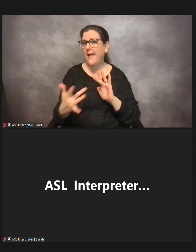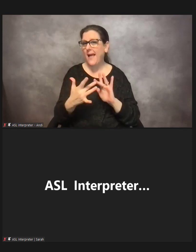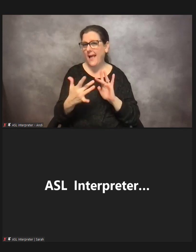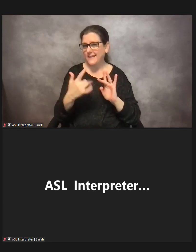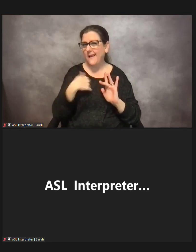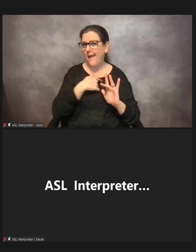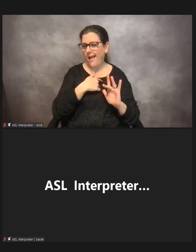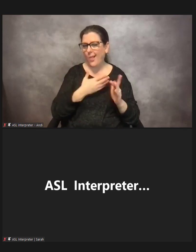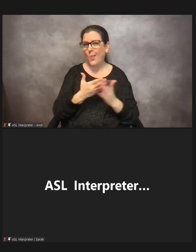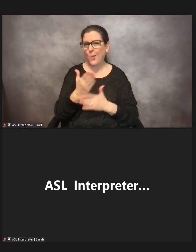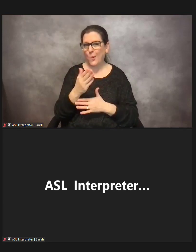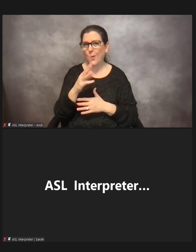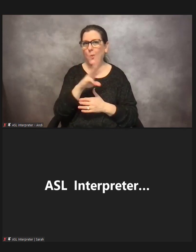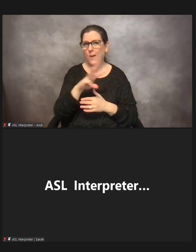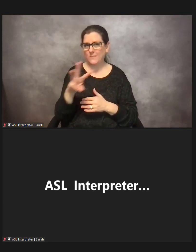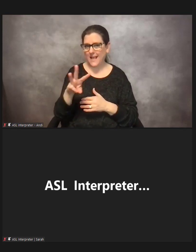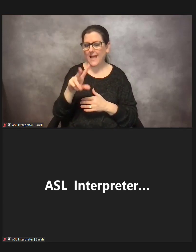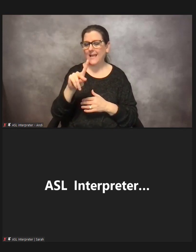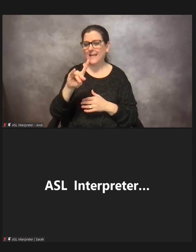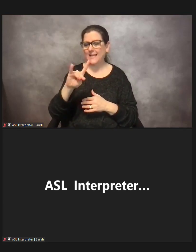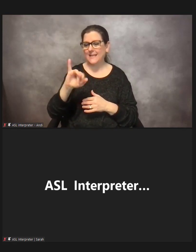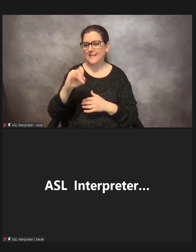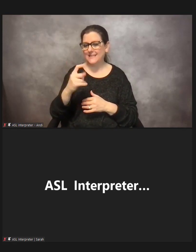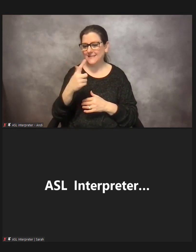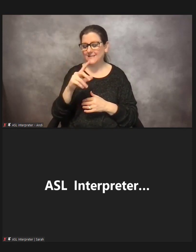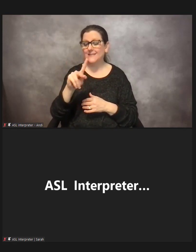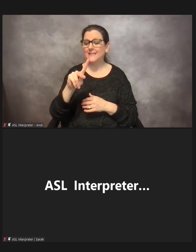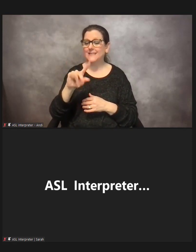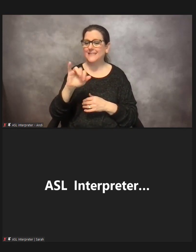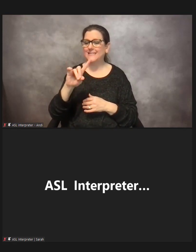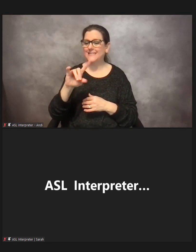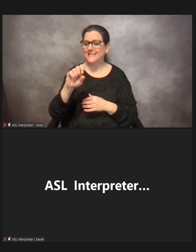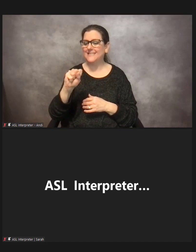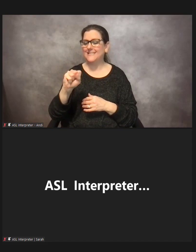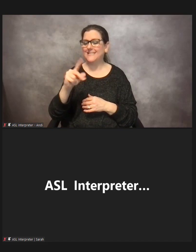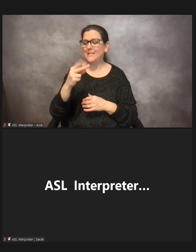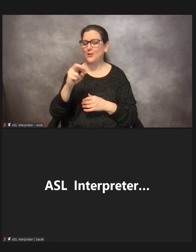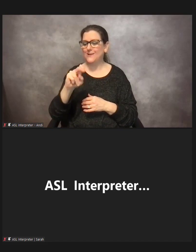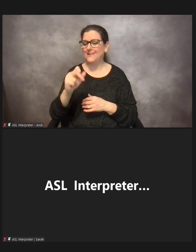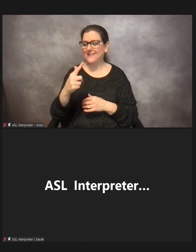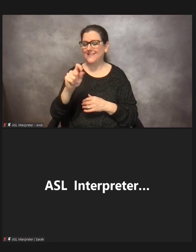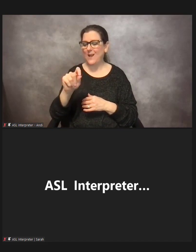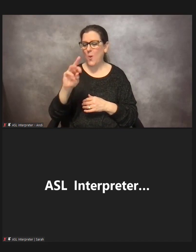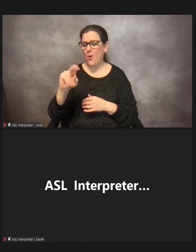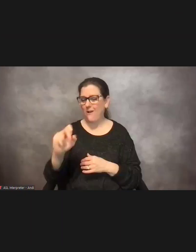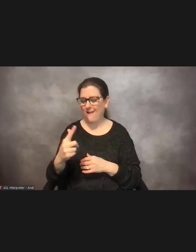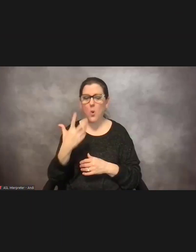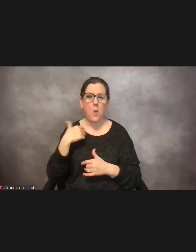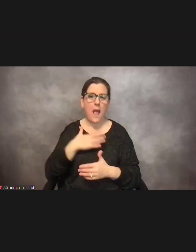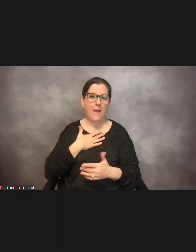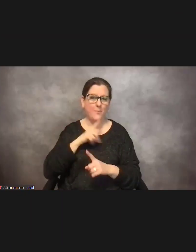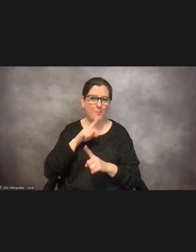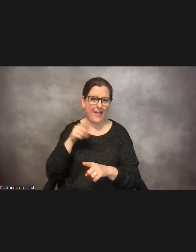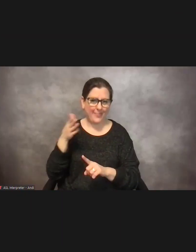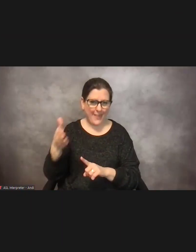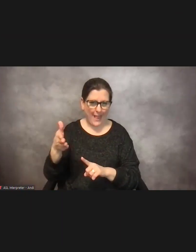through our website at kidshearing.org, and we'll happily respond to you there.